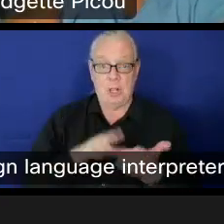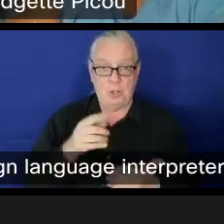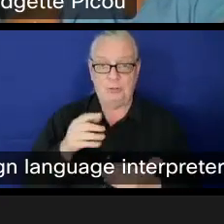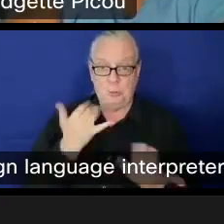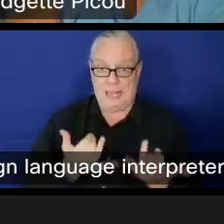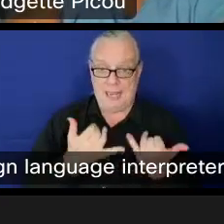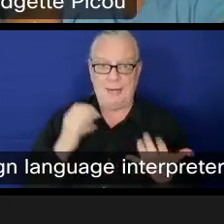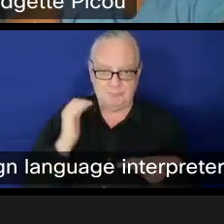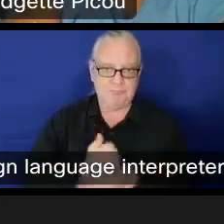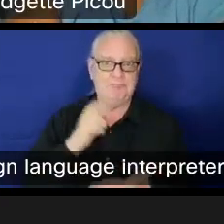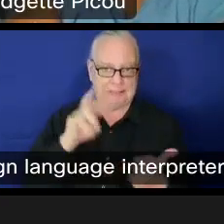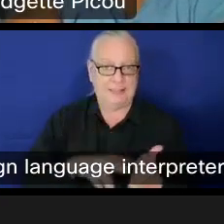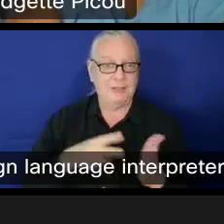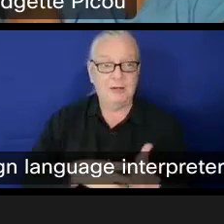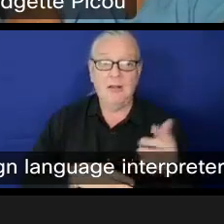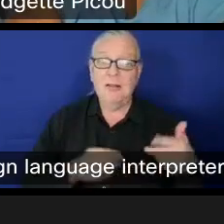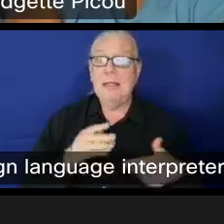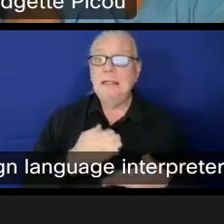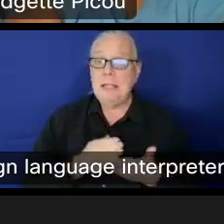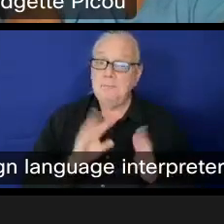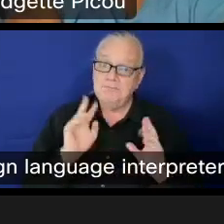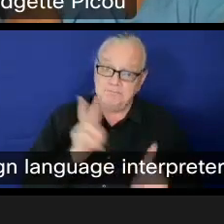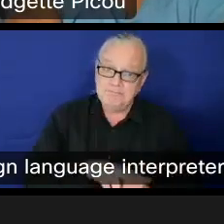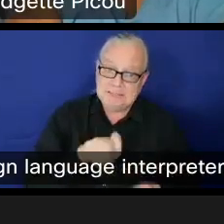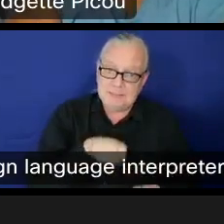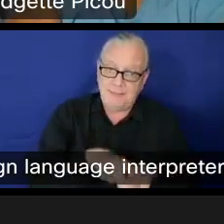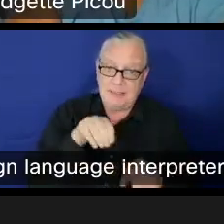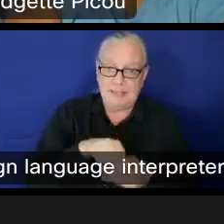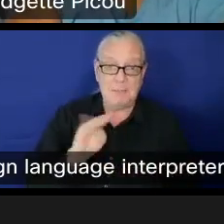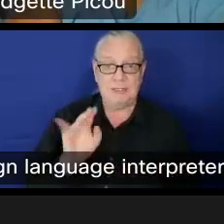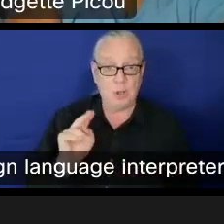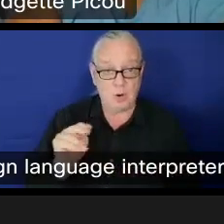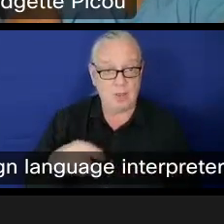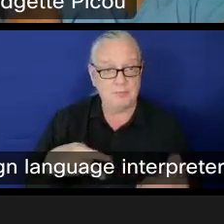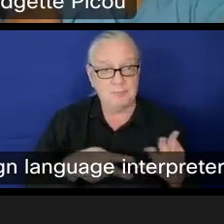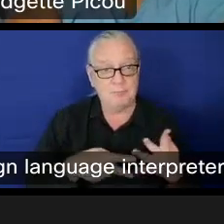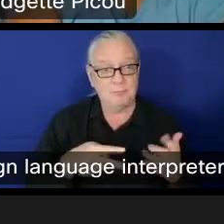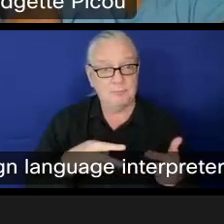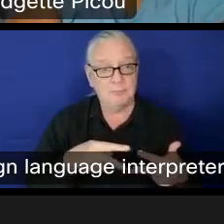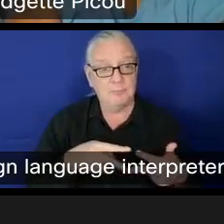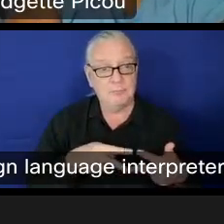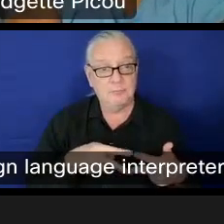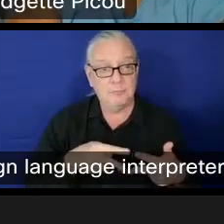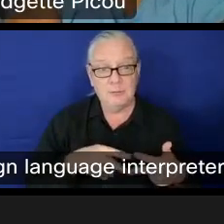specific to Minnesota services and supports, Terri, you want to talk a little bit about this one?